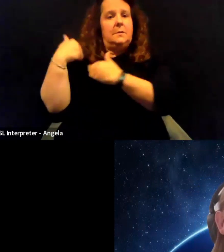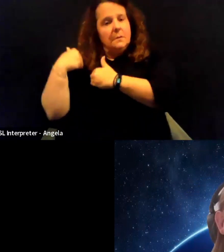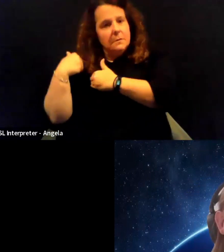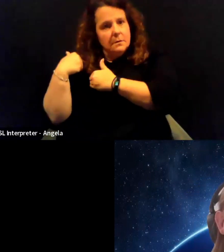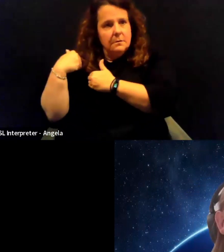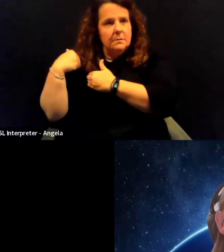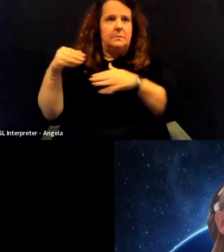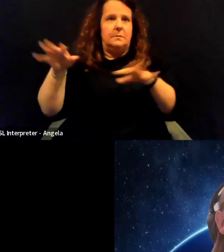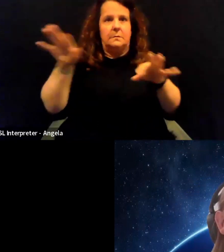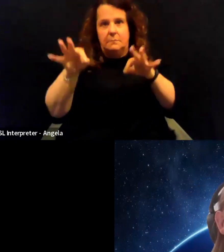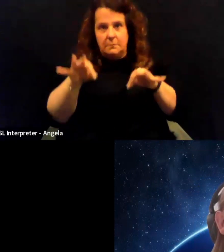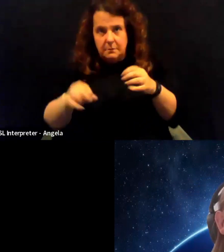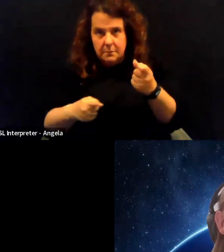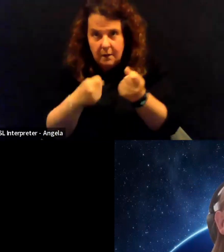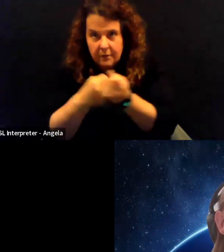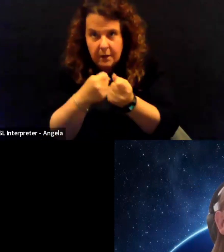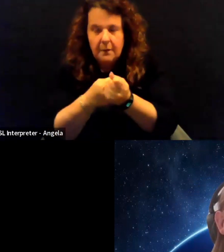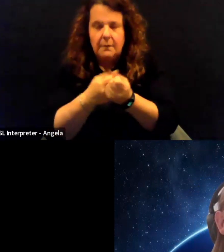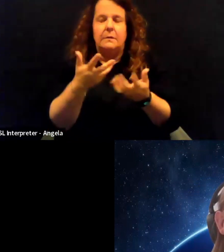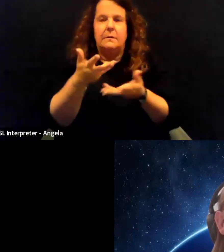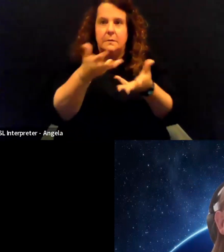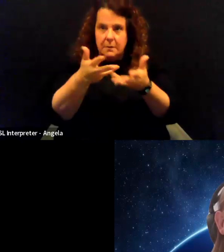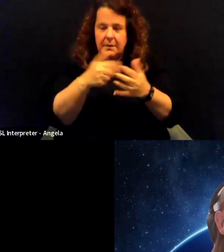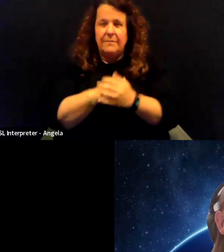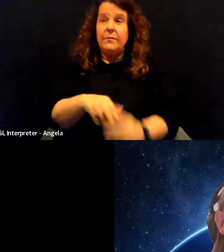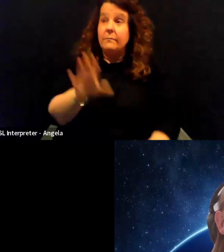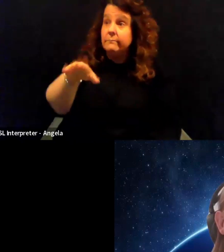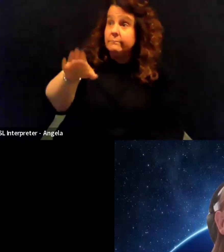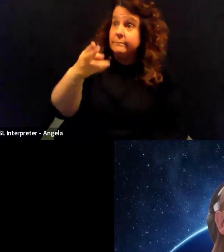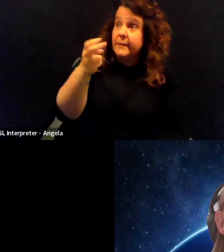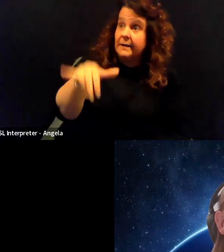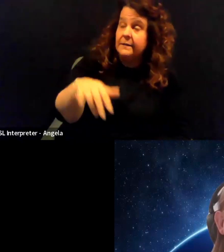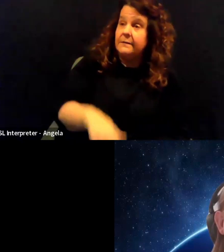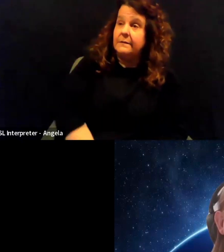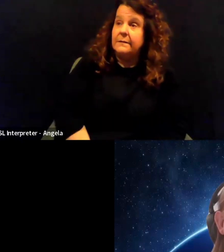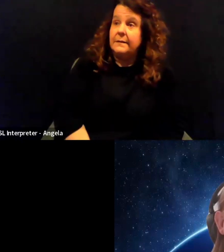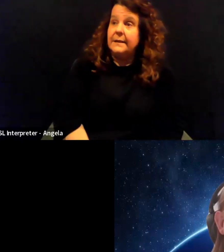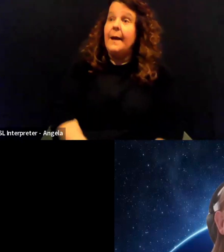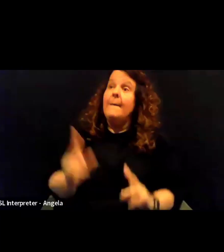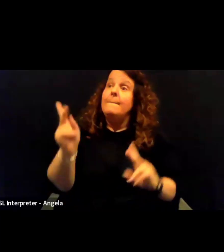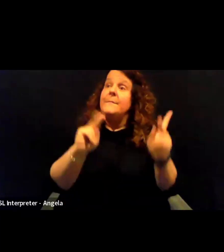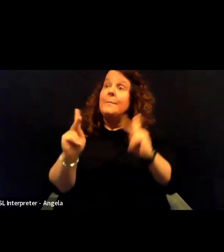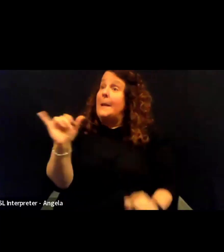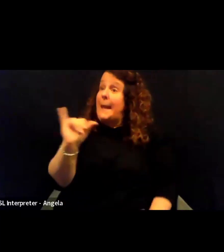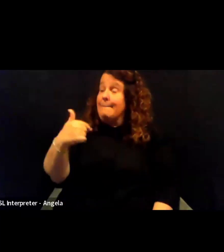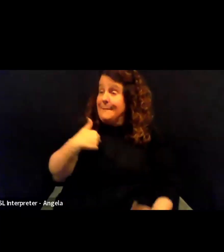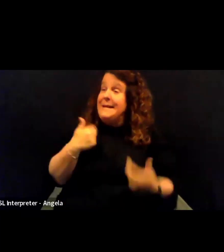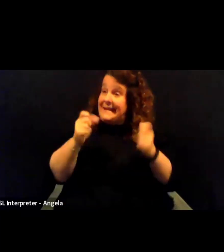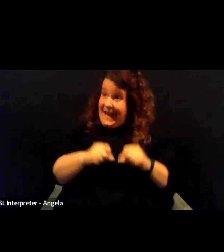Is basically advocating like, hey, people, people like me can do work like this.